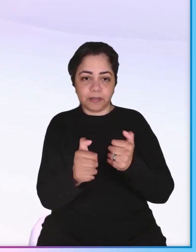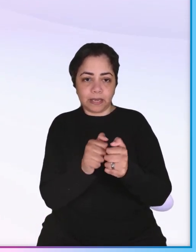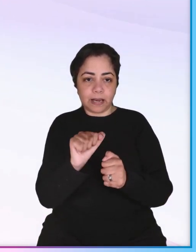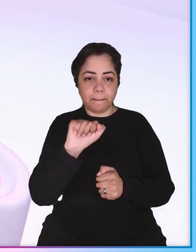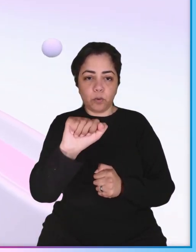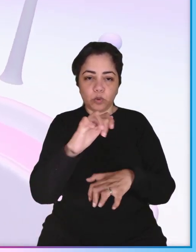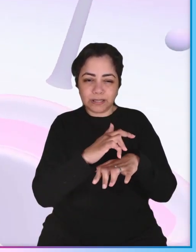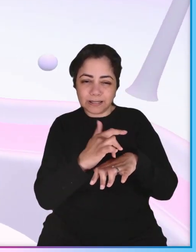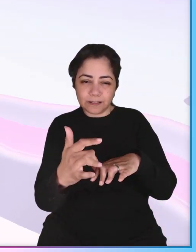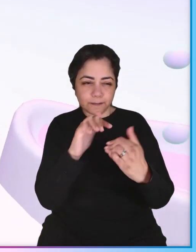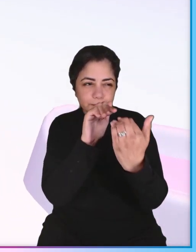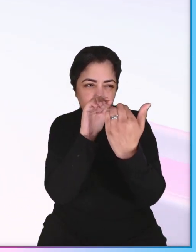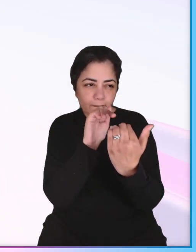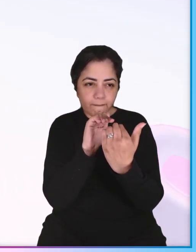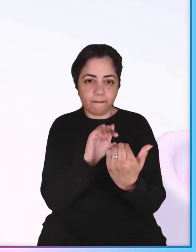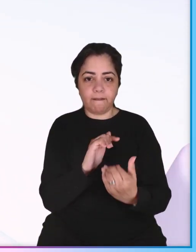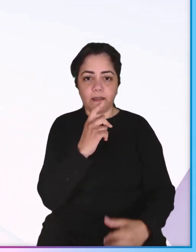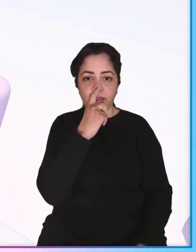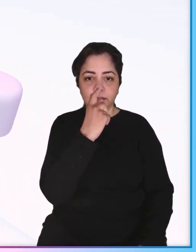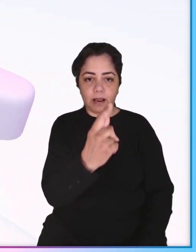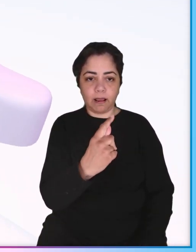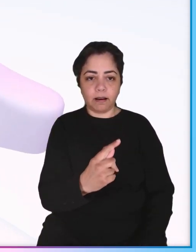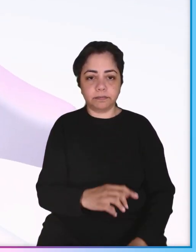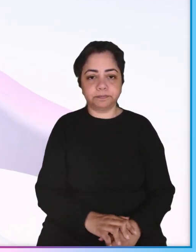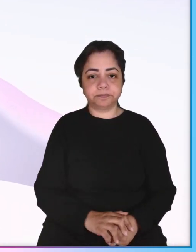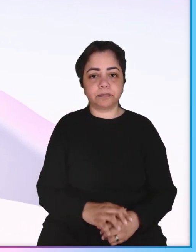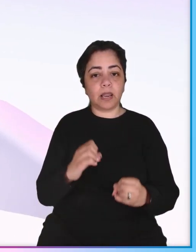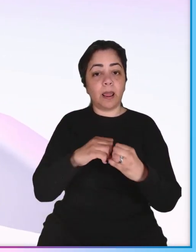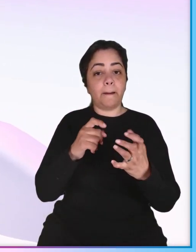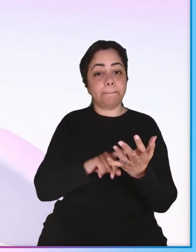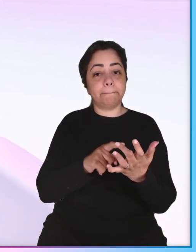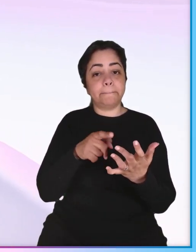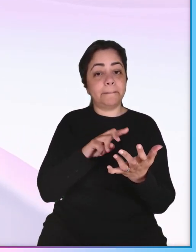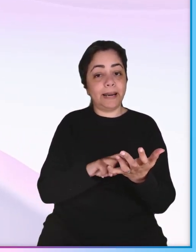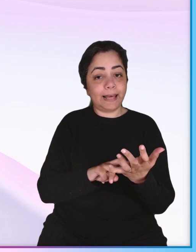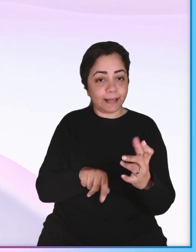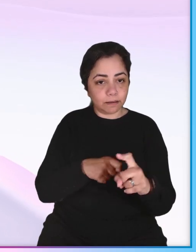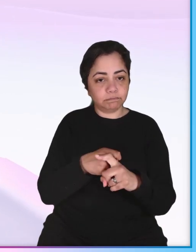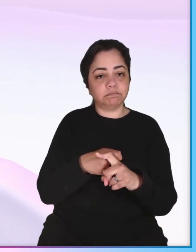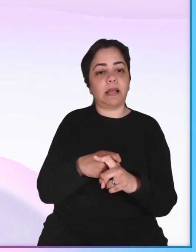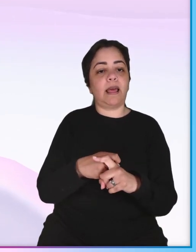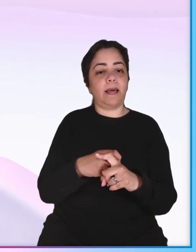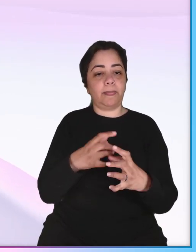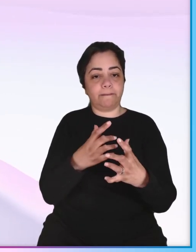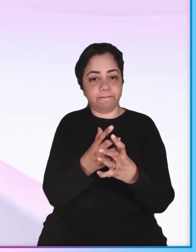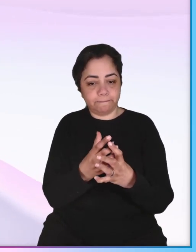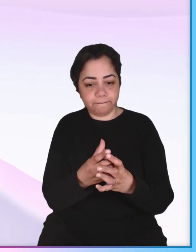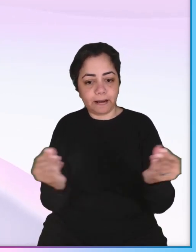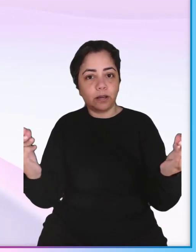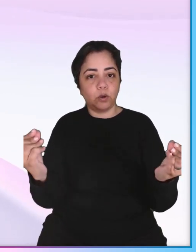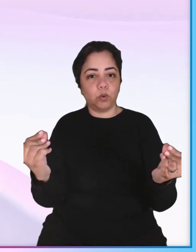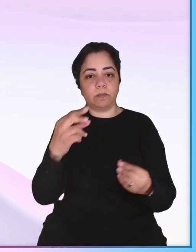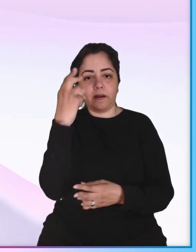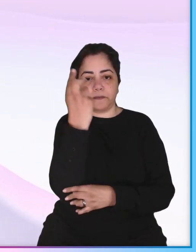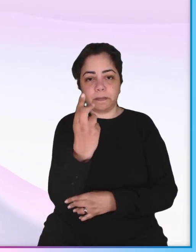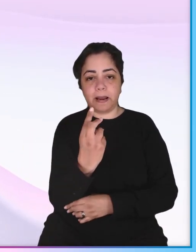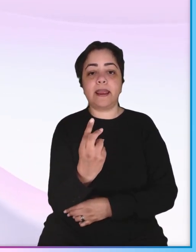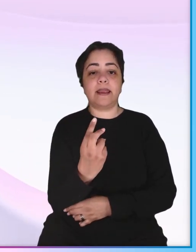There’s an accessibility menu to finetune the game to your particular sensitivities, and a multitude of other features designed into every level.